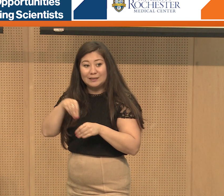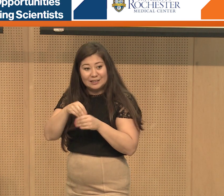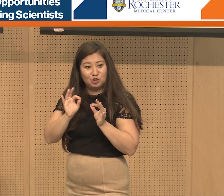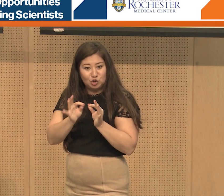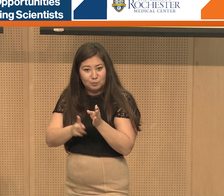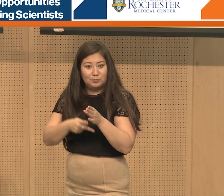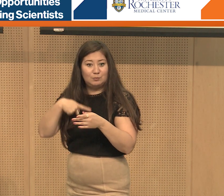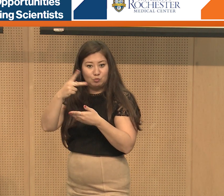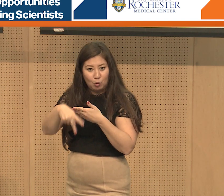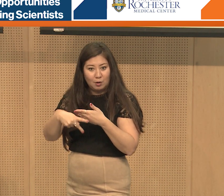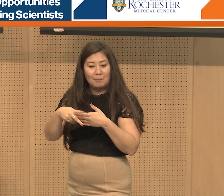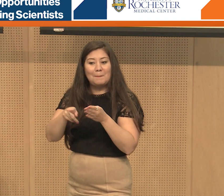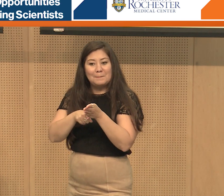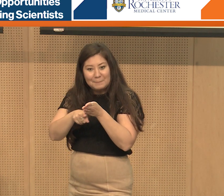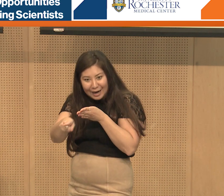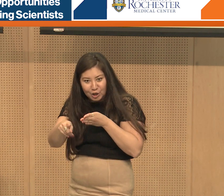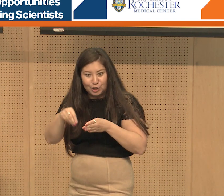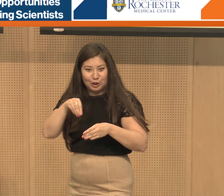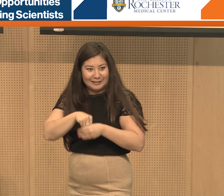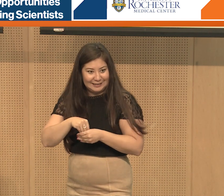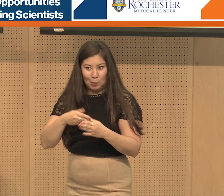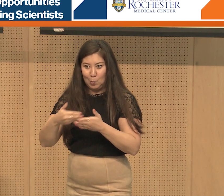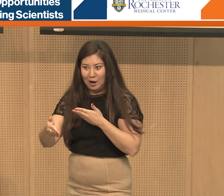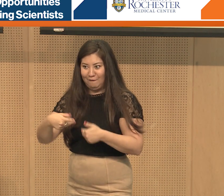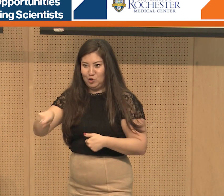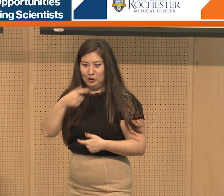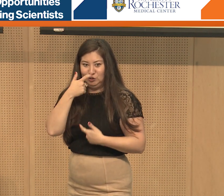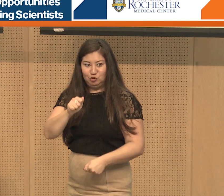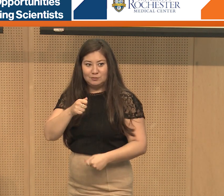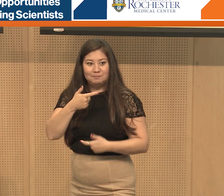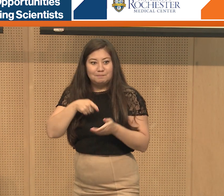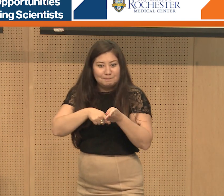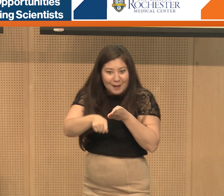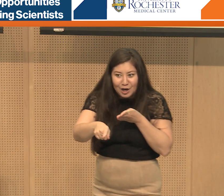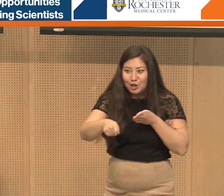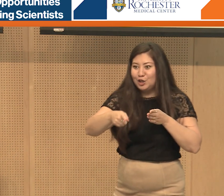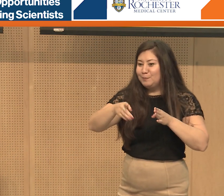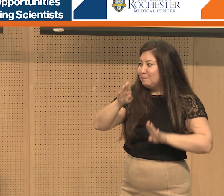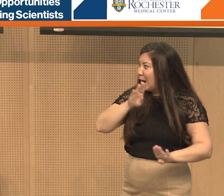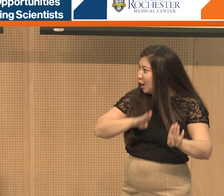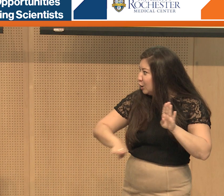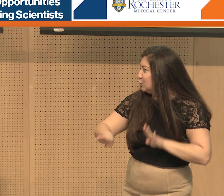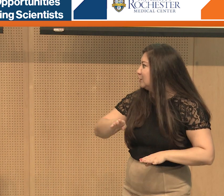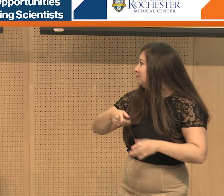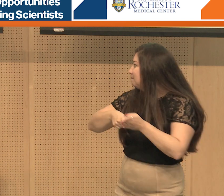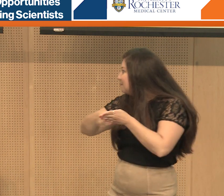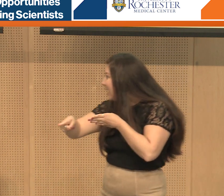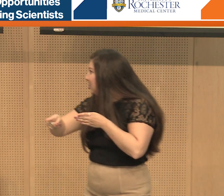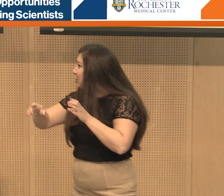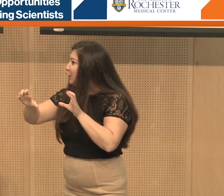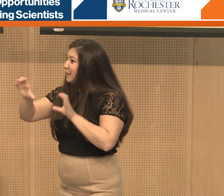If a student is in an interpreting program, your minor should be in something that you're interested in.